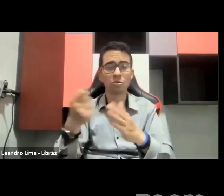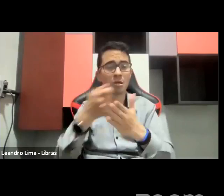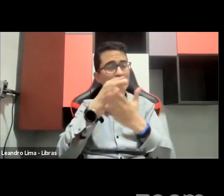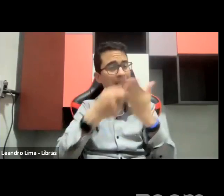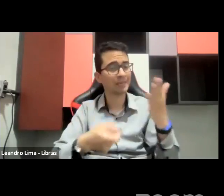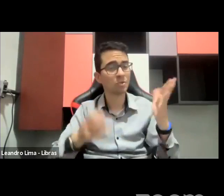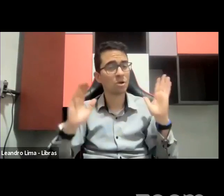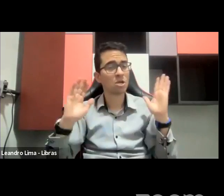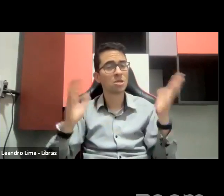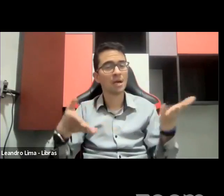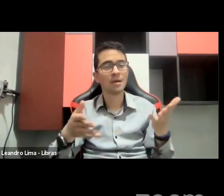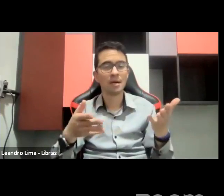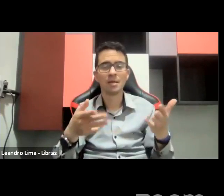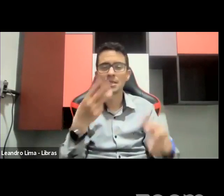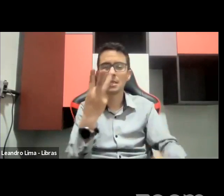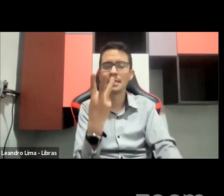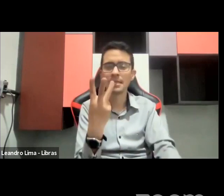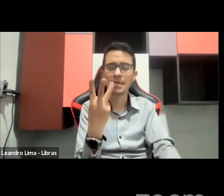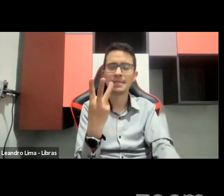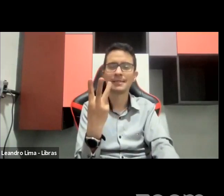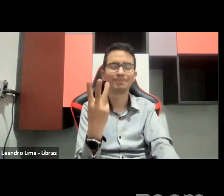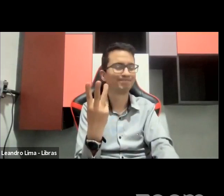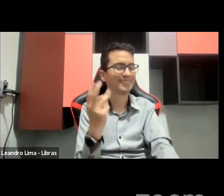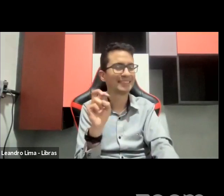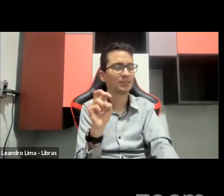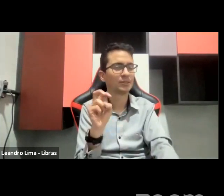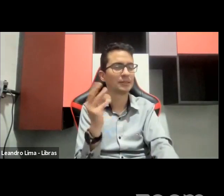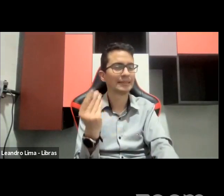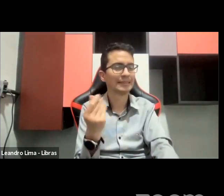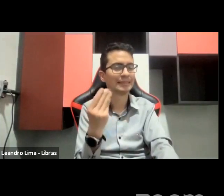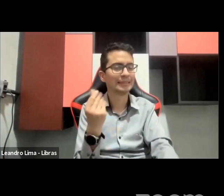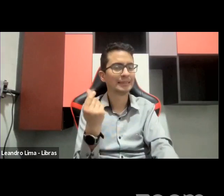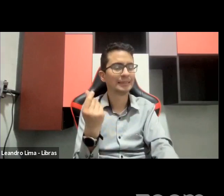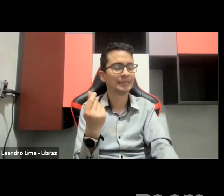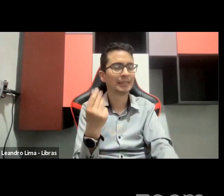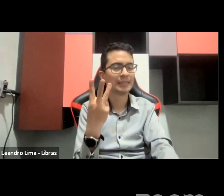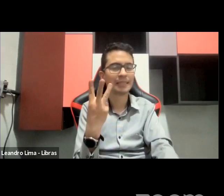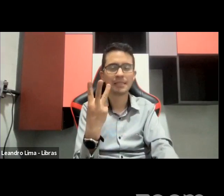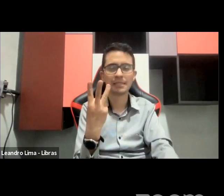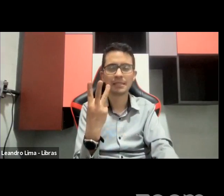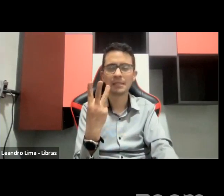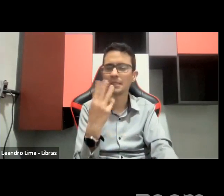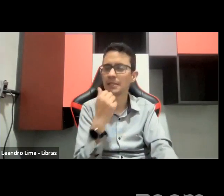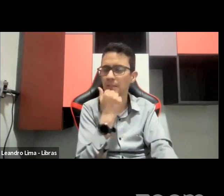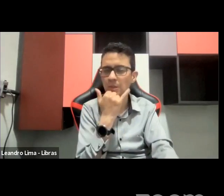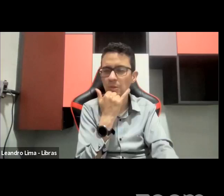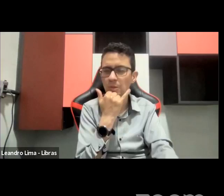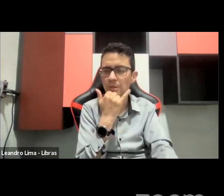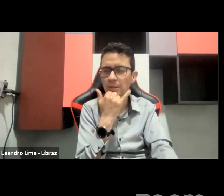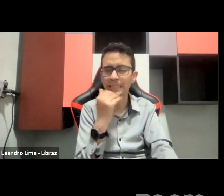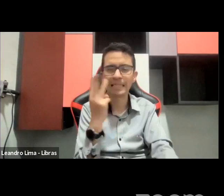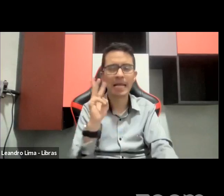3503 services parties 3503 services participated. ed in the writing or in the writing all the report. and the and the peer evaluation